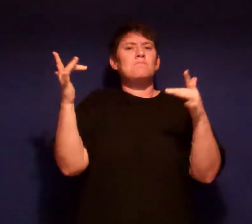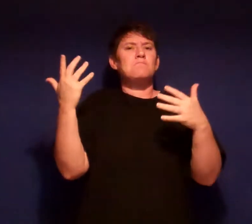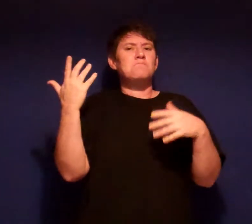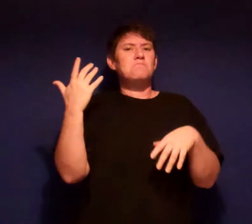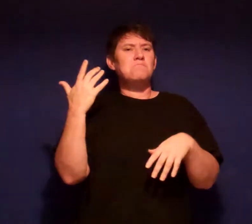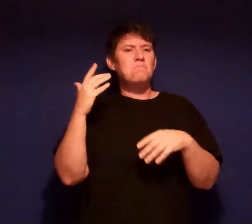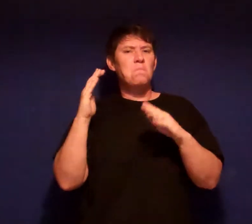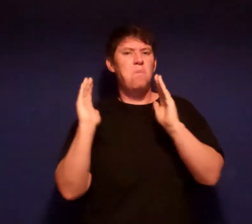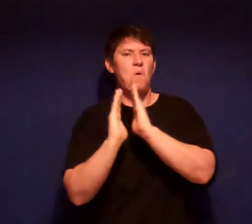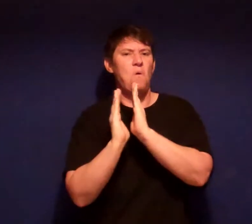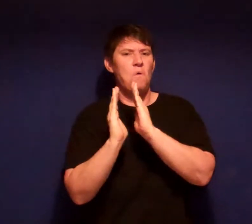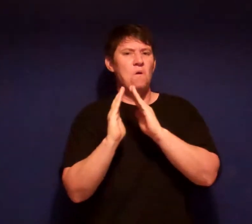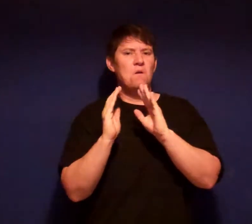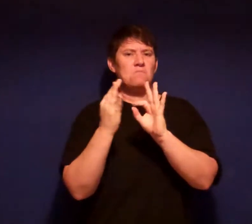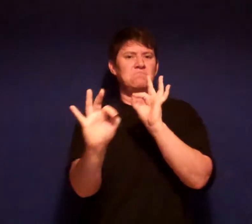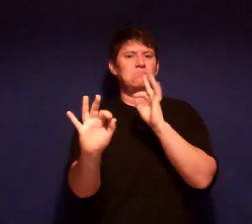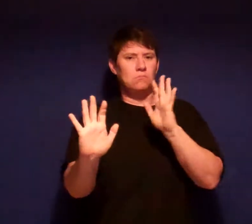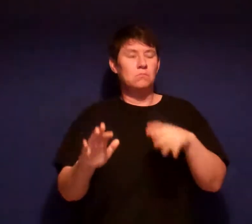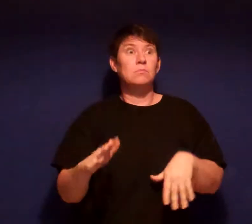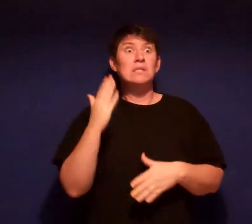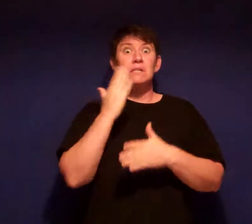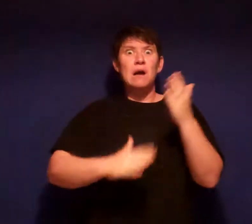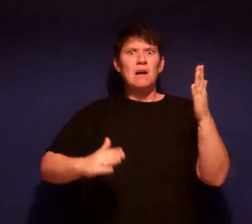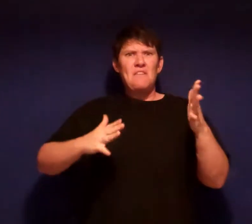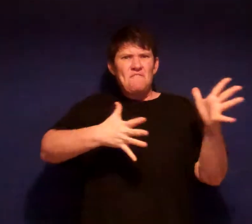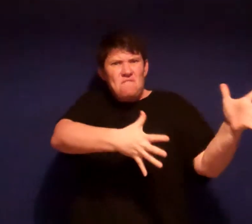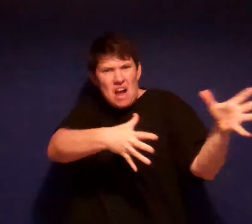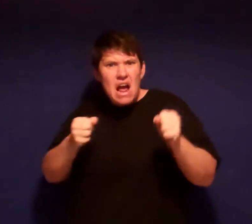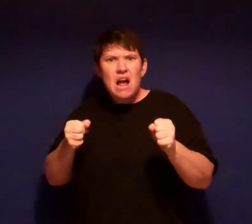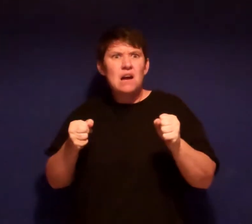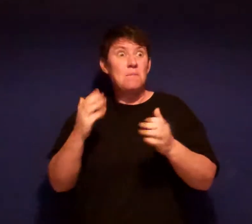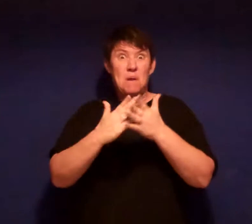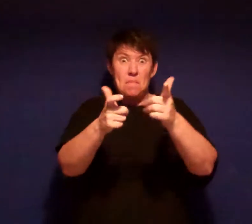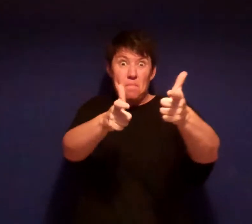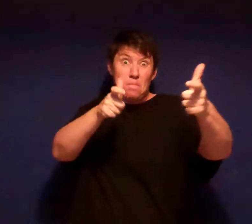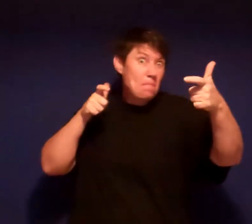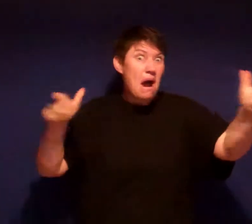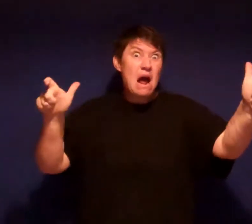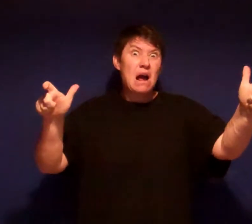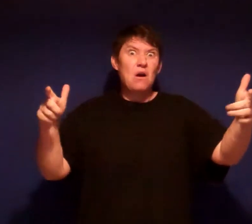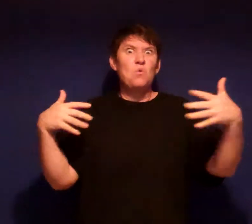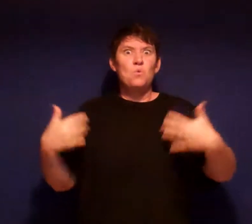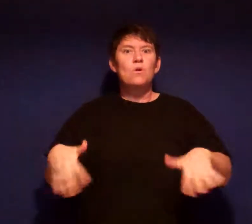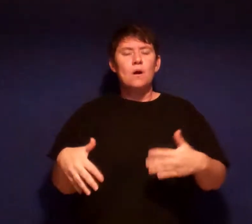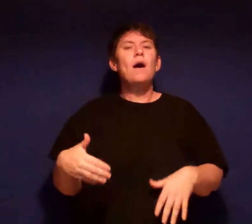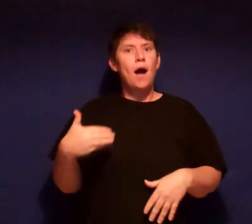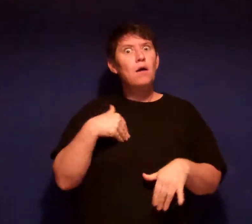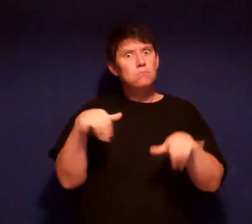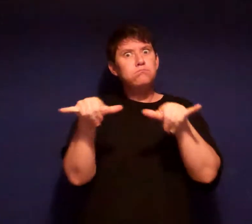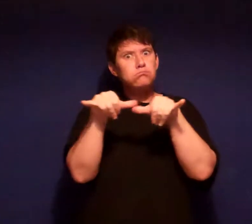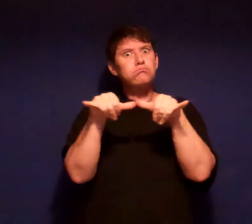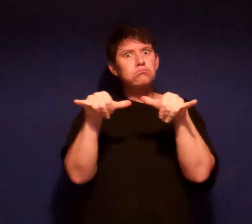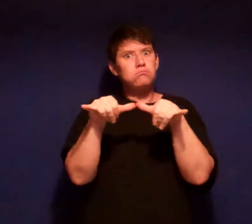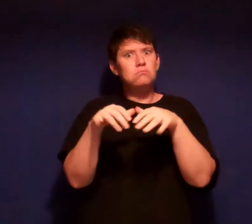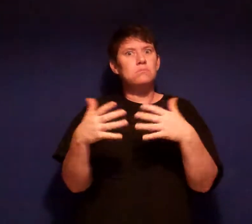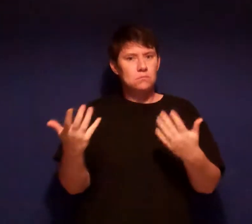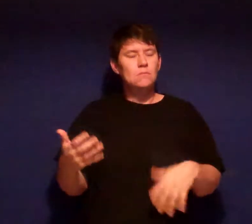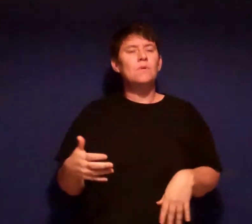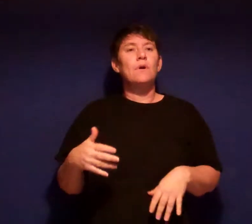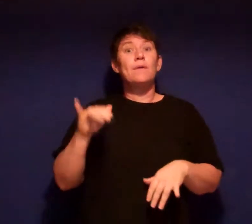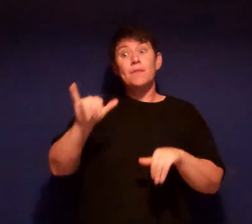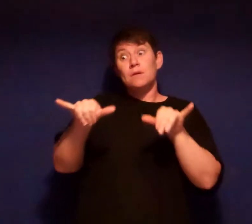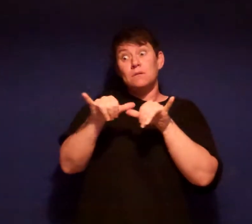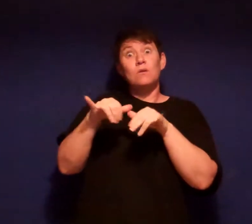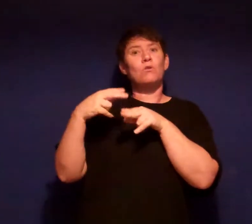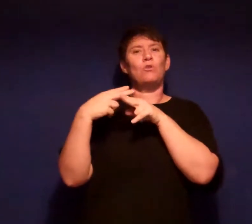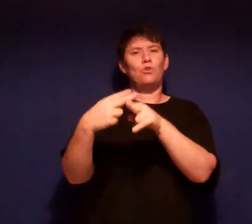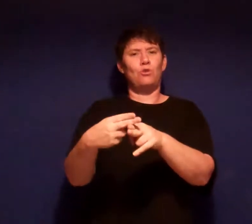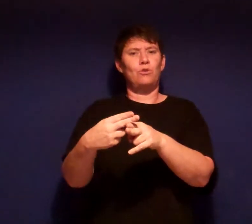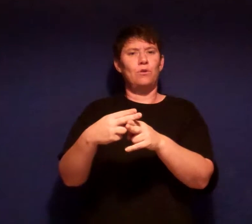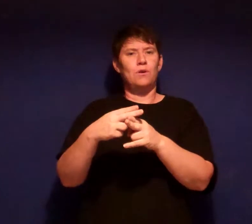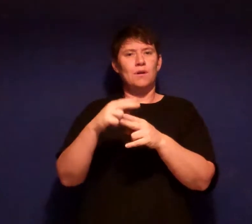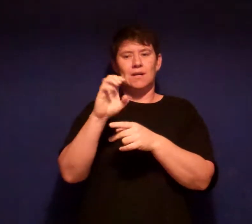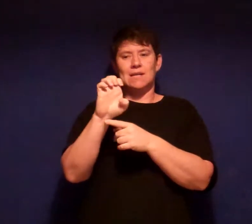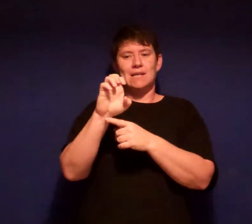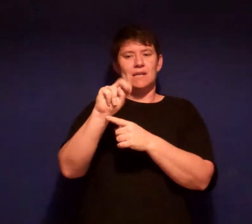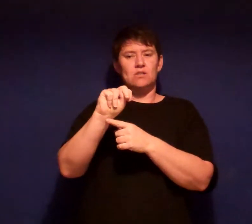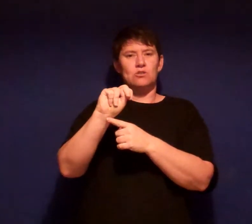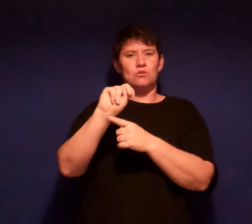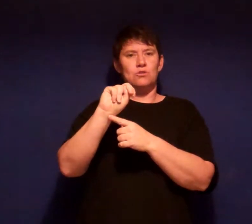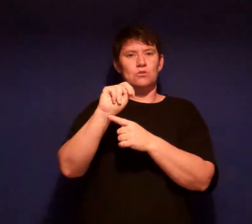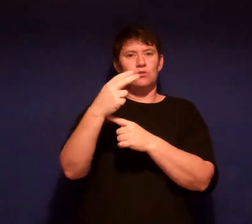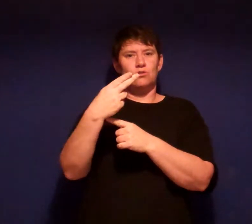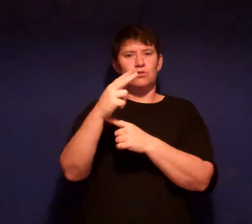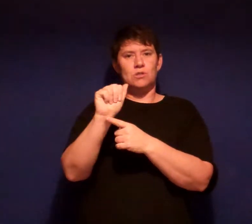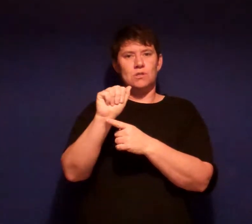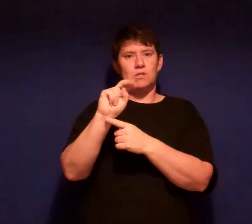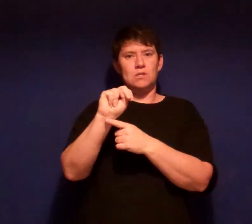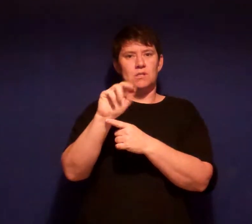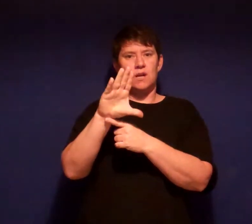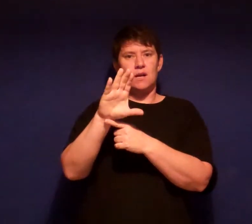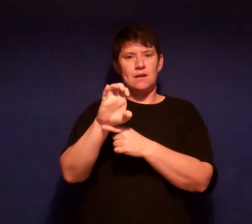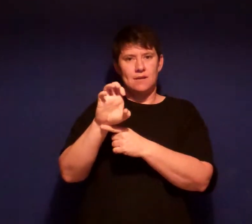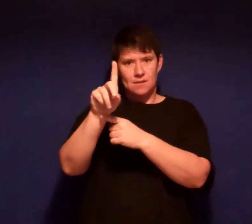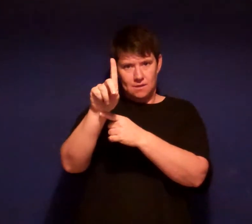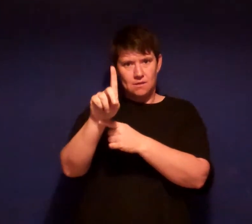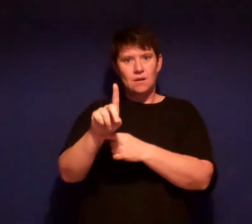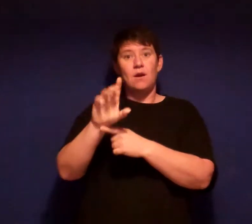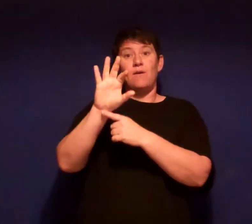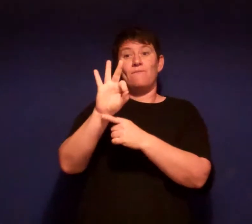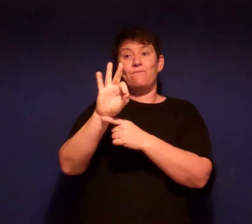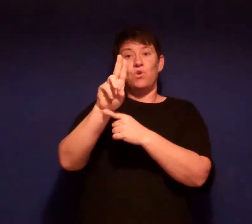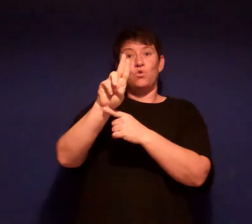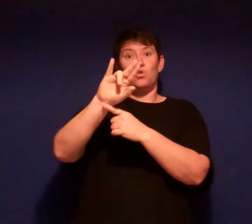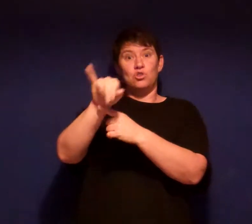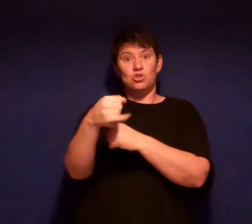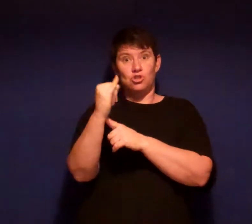The Enhanced Fugita Scale (EF) is a way for scientists to measure the severity of a tornado